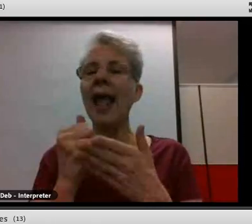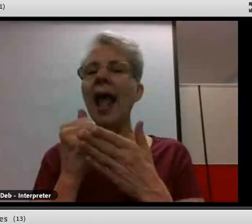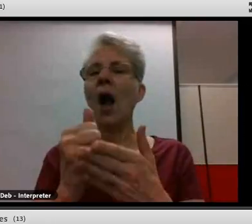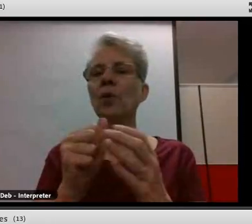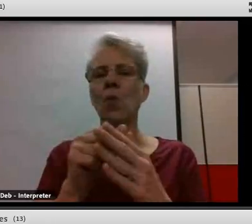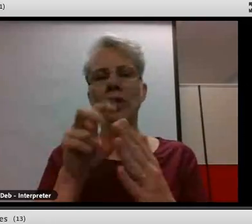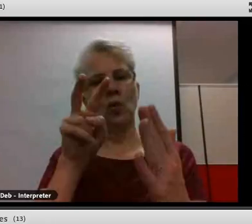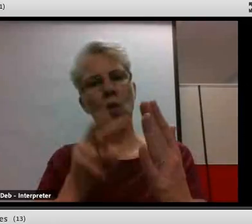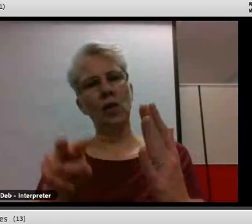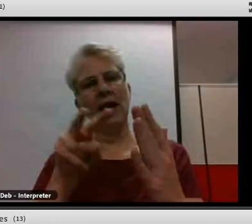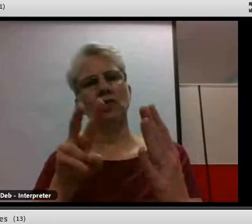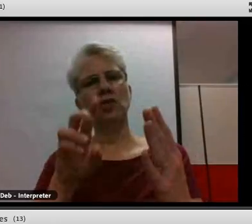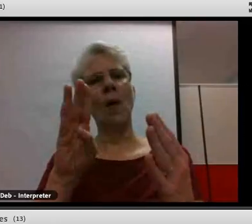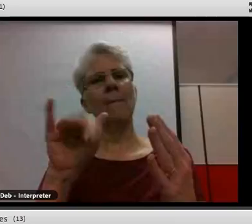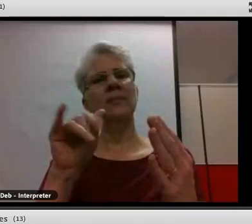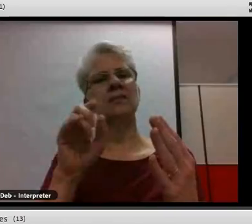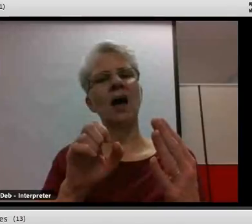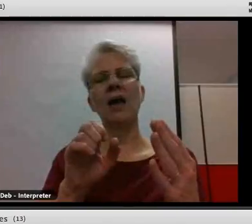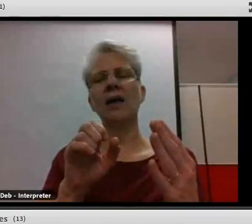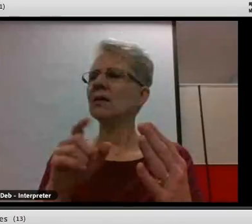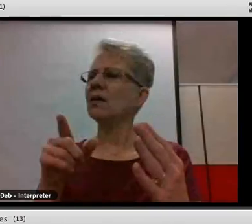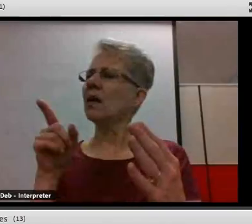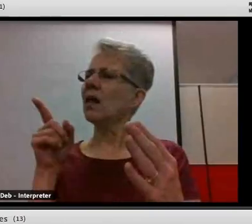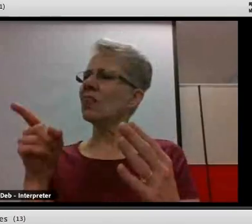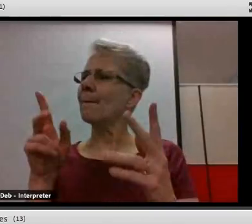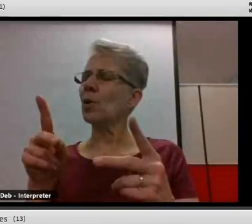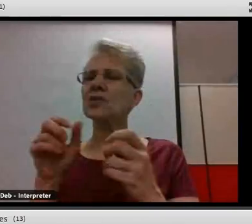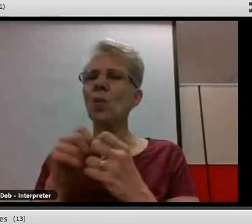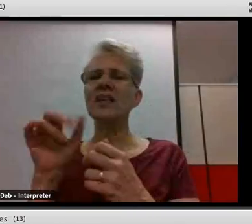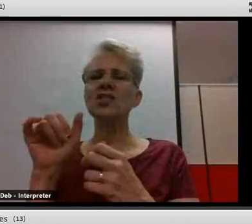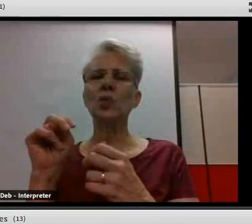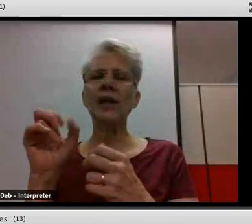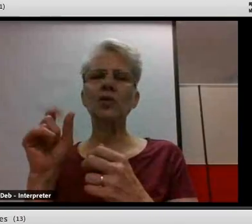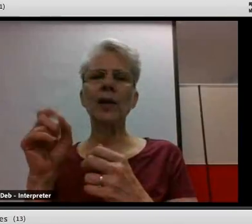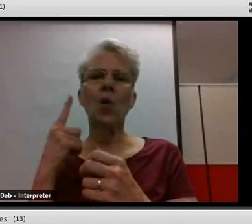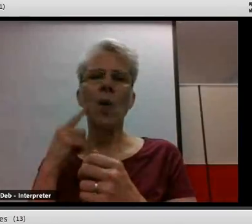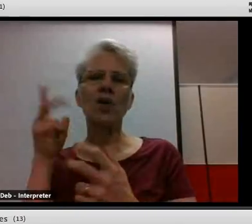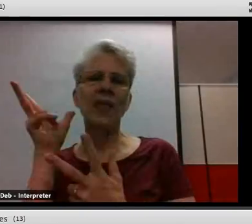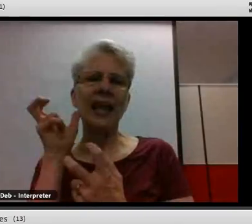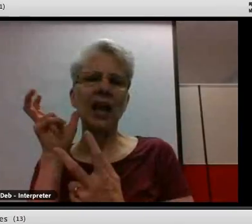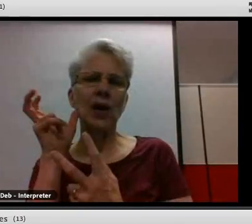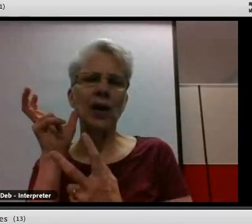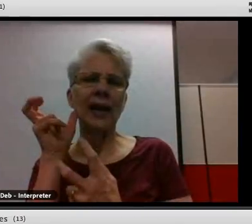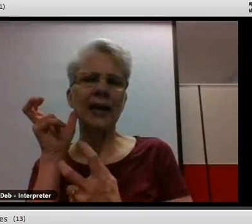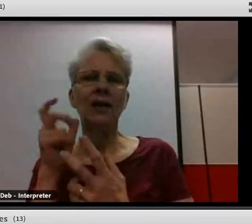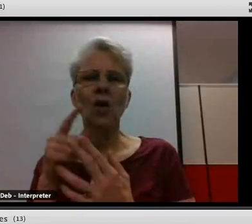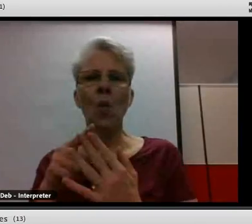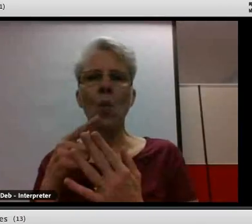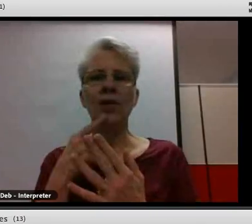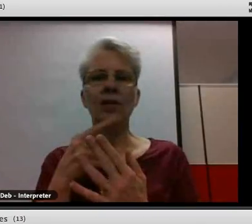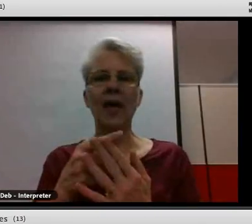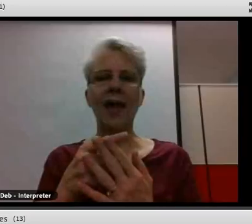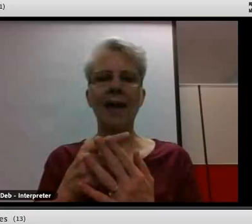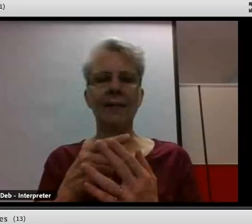There's policies you have to abide by. And of course, technology is our academic medium.